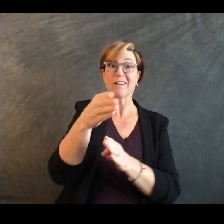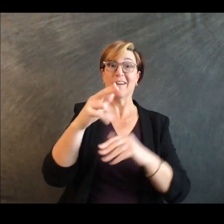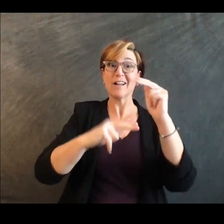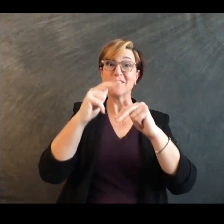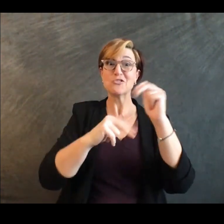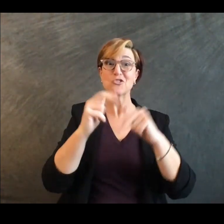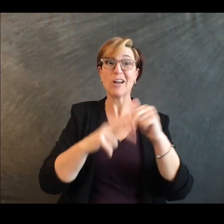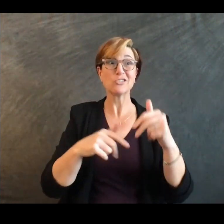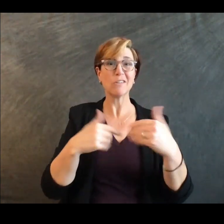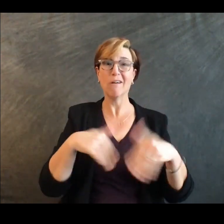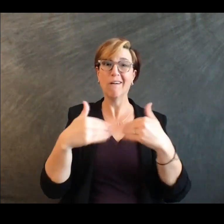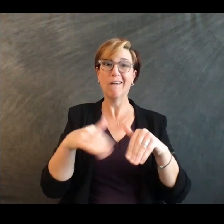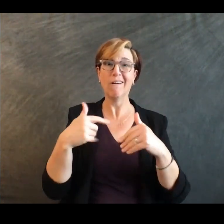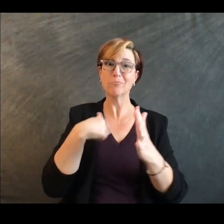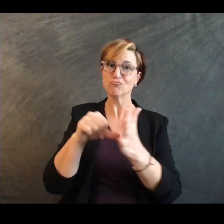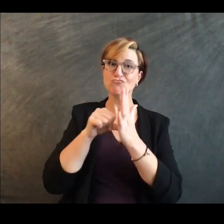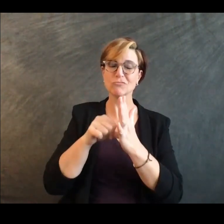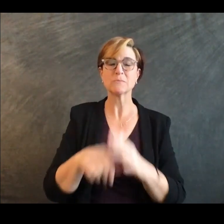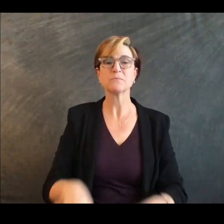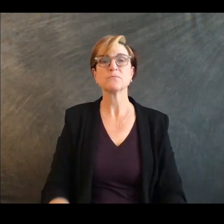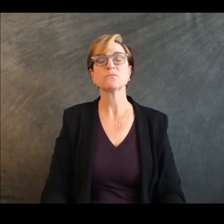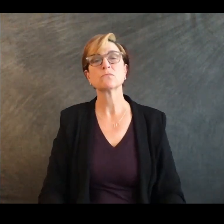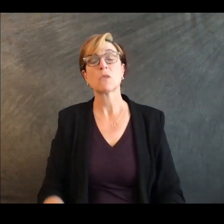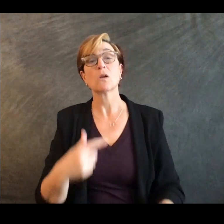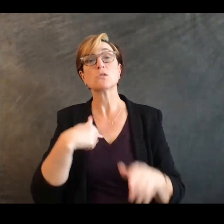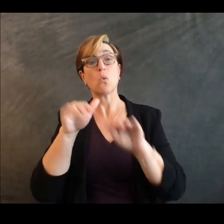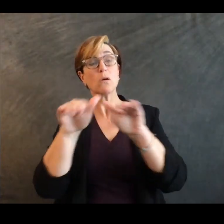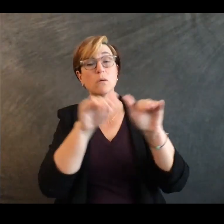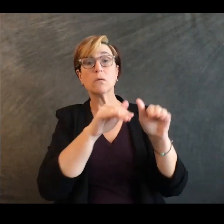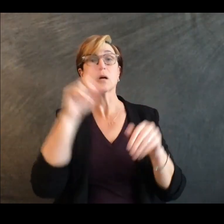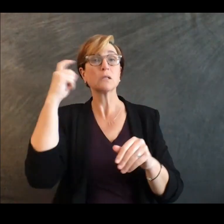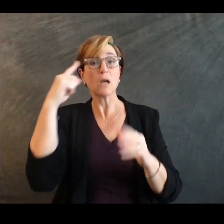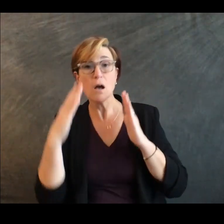to remind governor's and emergency managers that sharing real time data